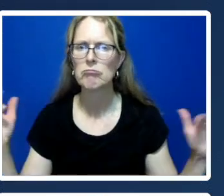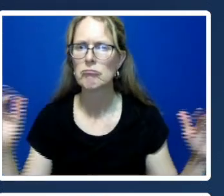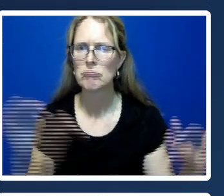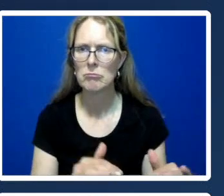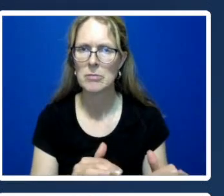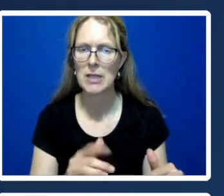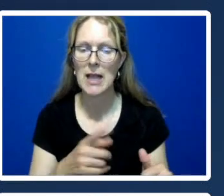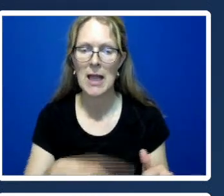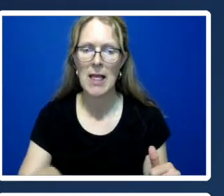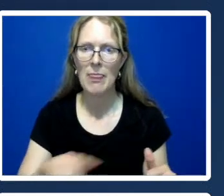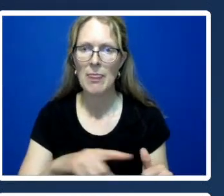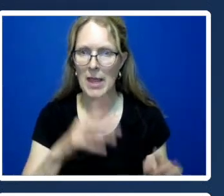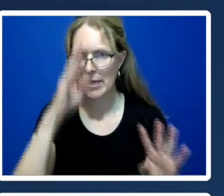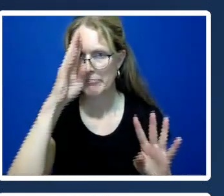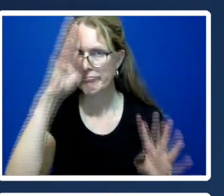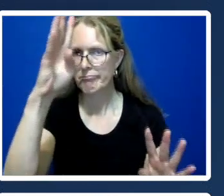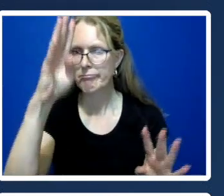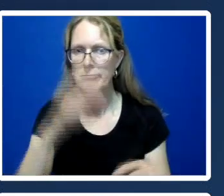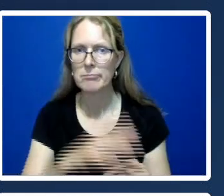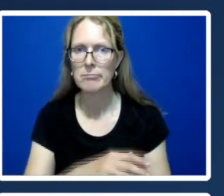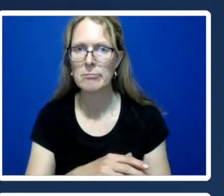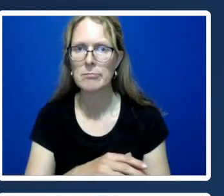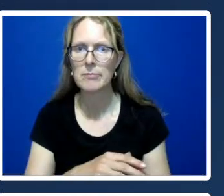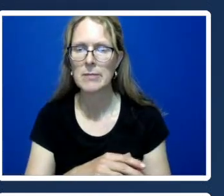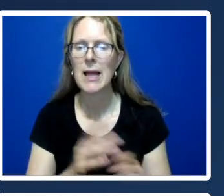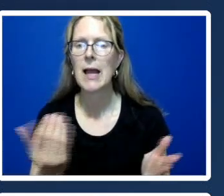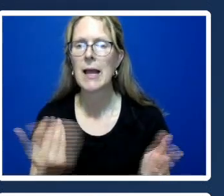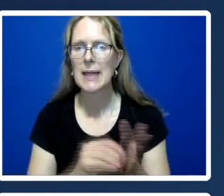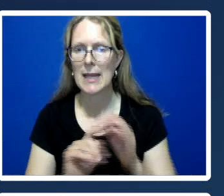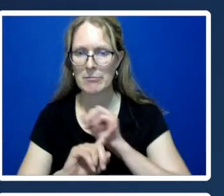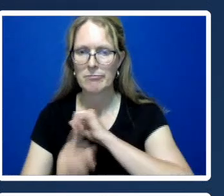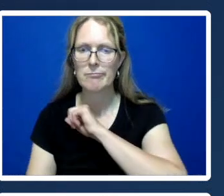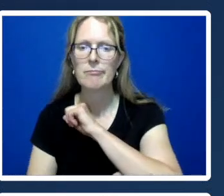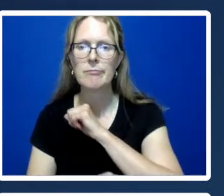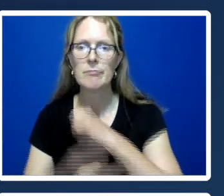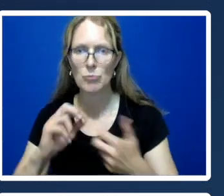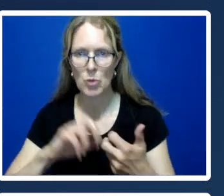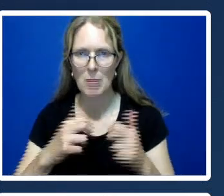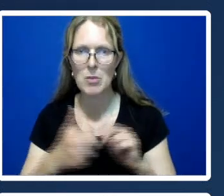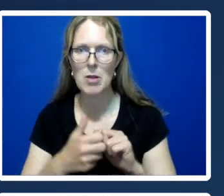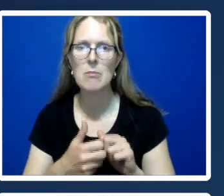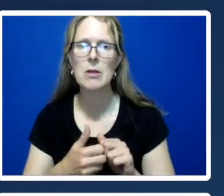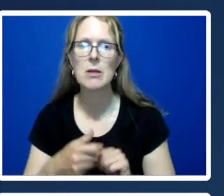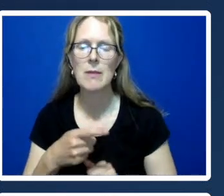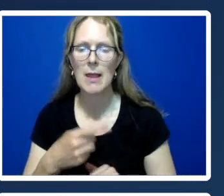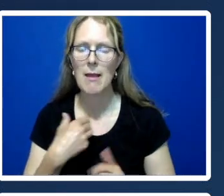they came up with the litter problem in their community. And had a lot of fun going to the mayor